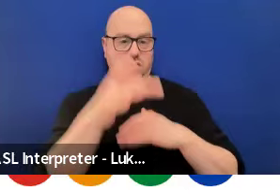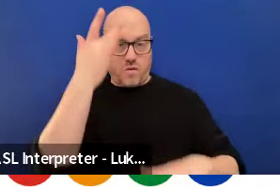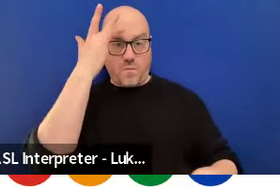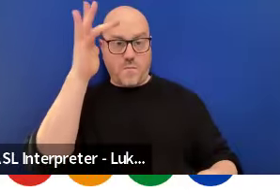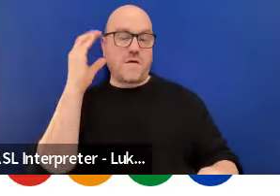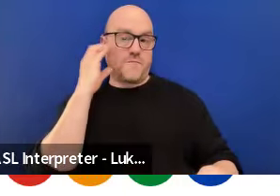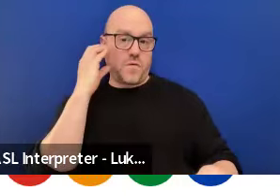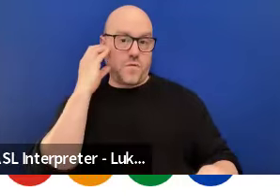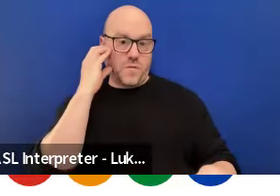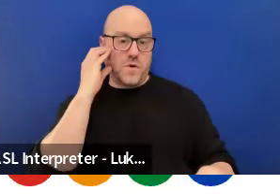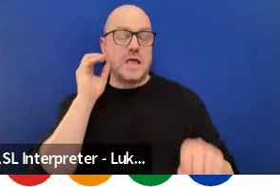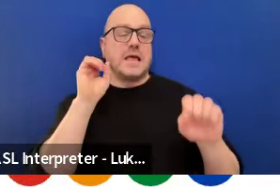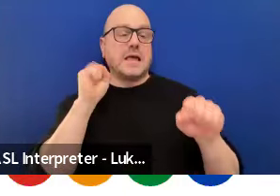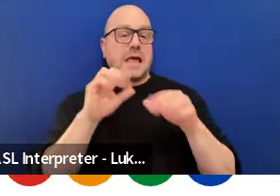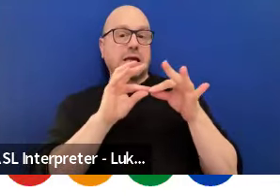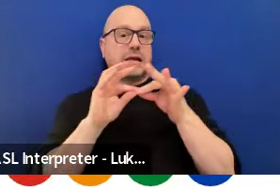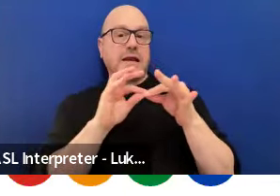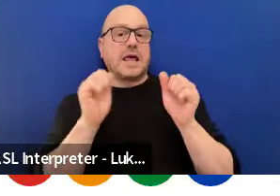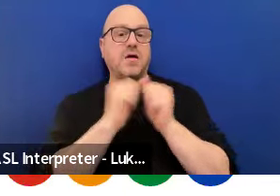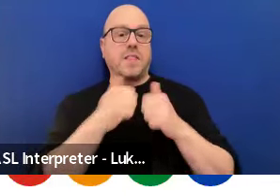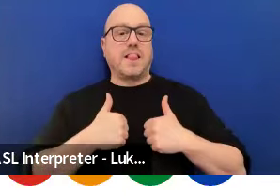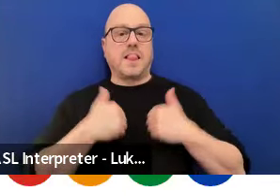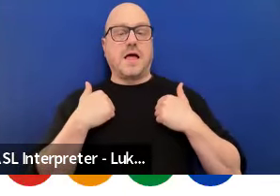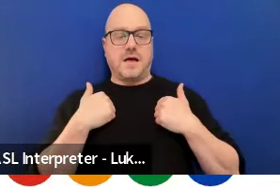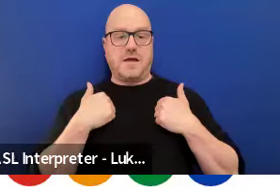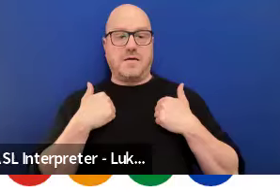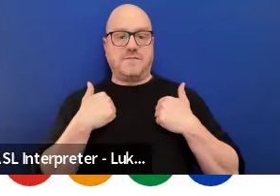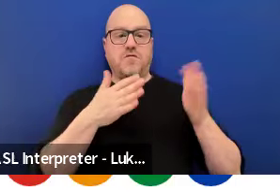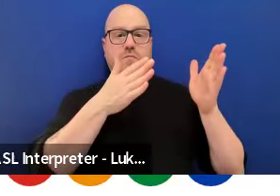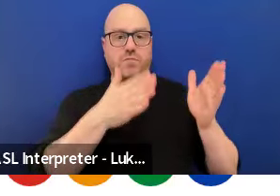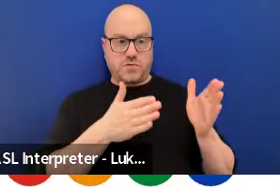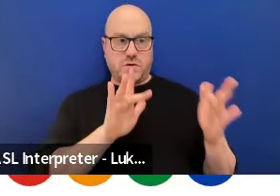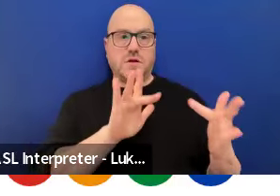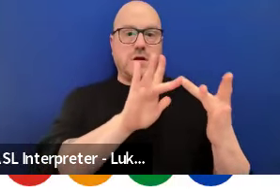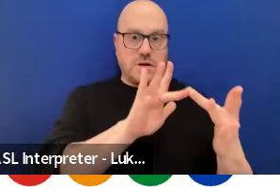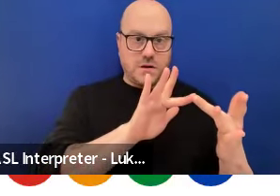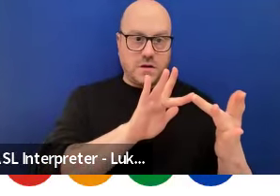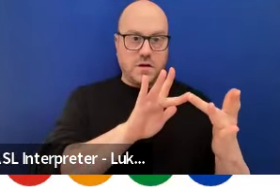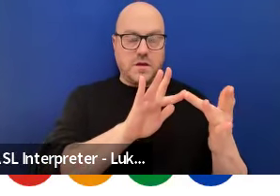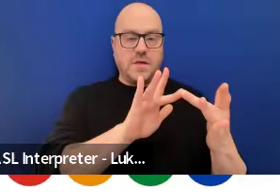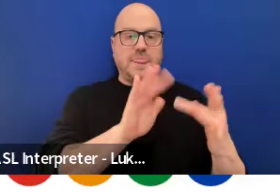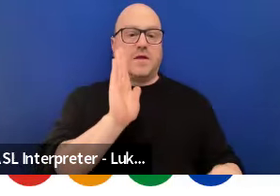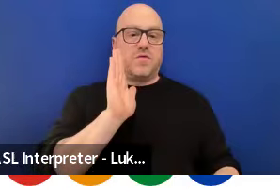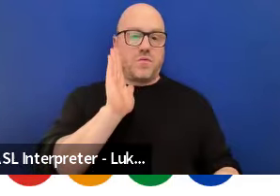IS A TECHTHOLOGY WHERE FOLKS WHO HAVE ACCESS TO A SMARTPHONE CAN